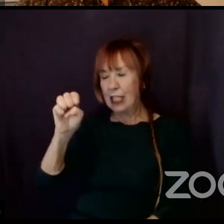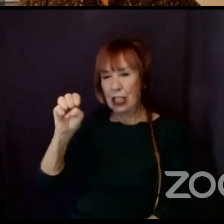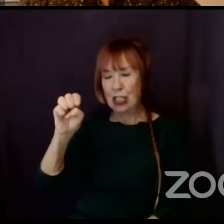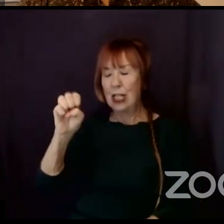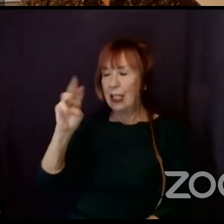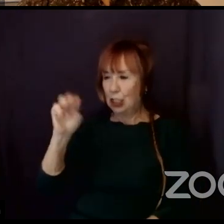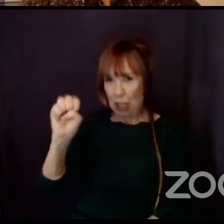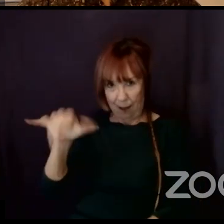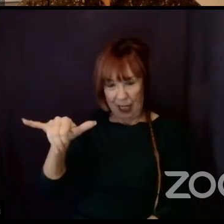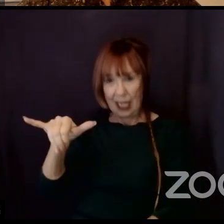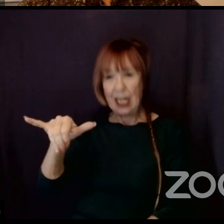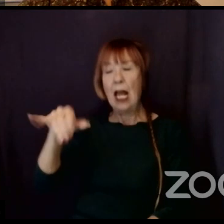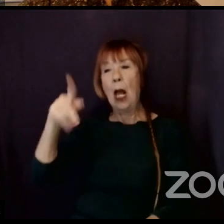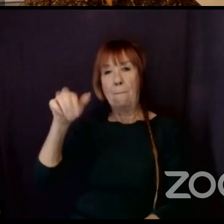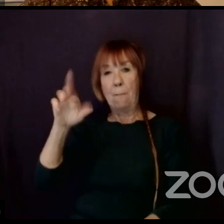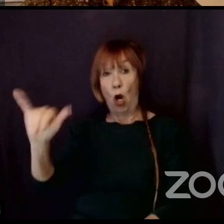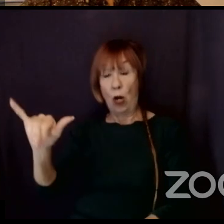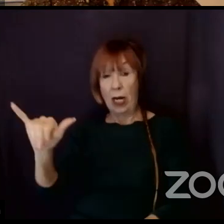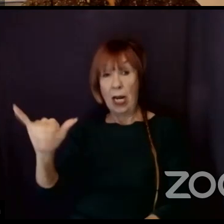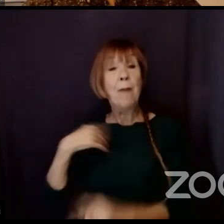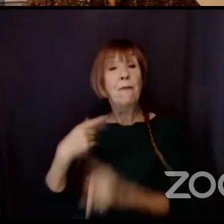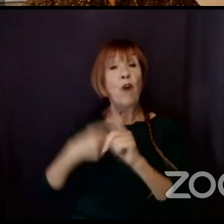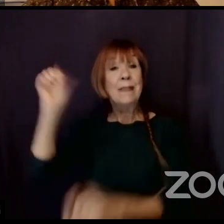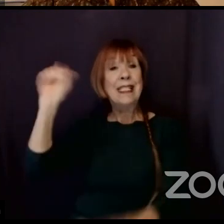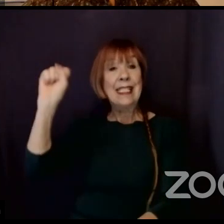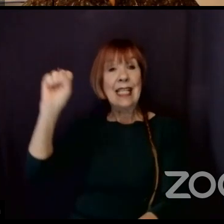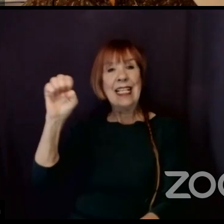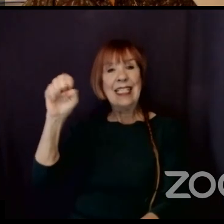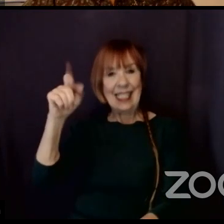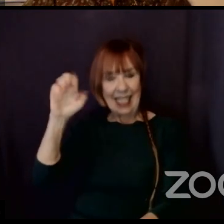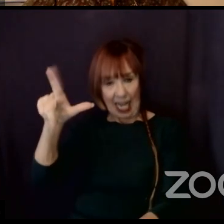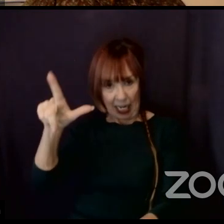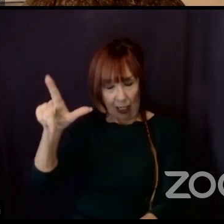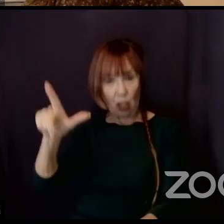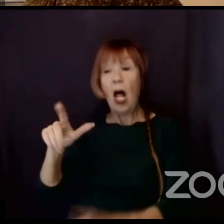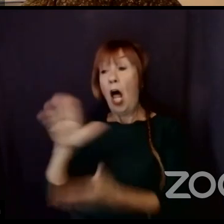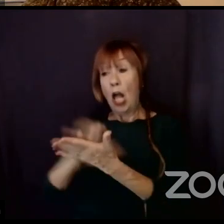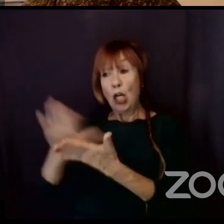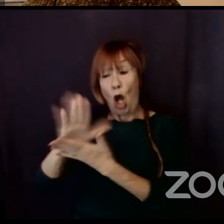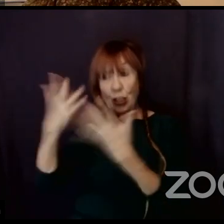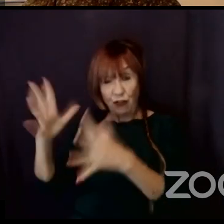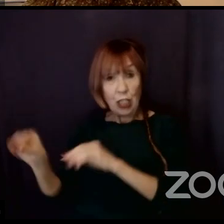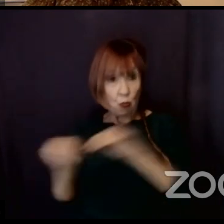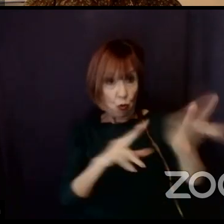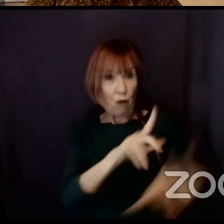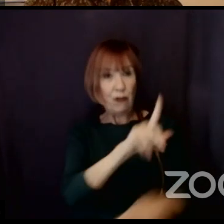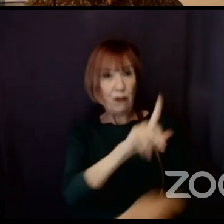I'm originally from Seattle and I moved to Los Angeles shortly after college to become an actor.